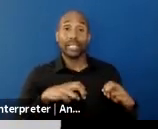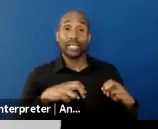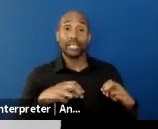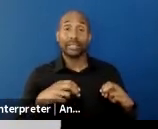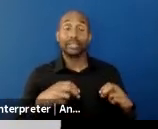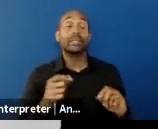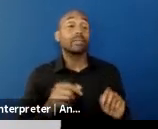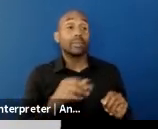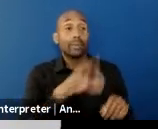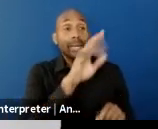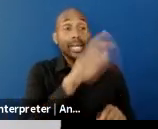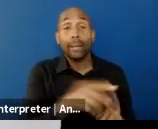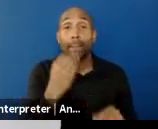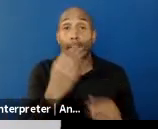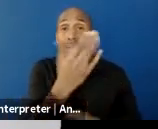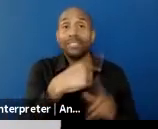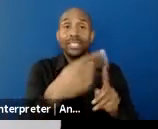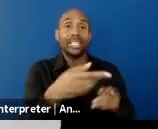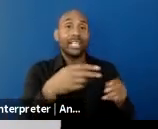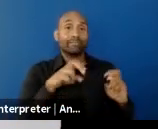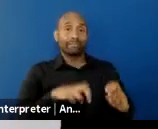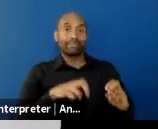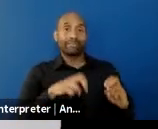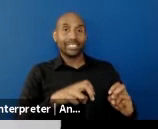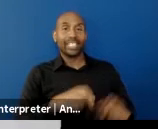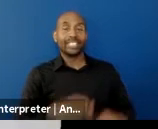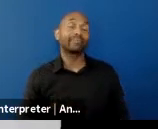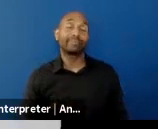It was the only place to have breakfast.